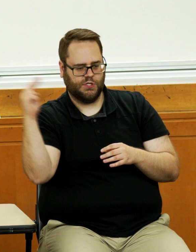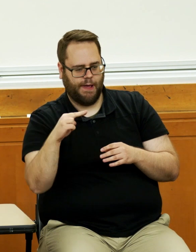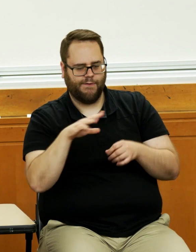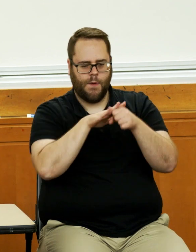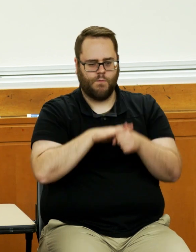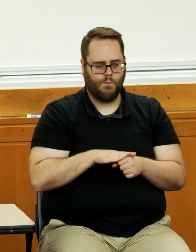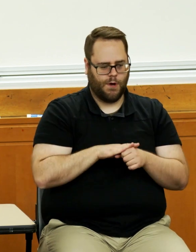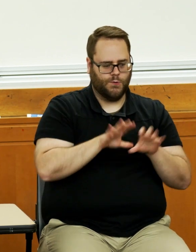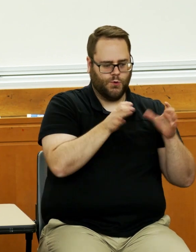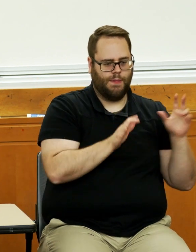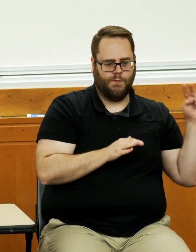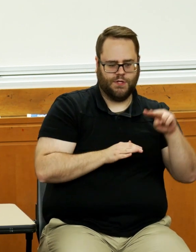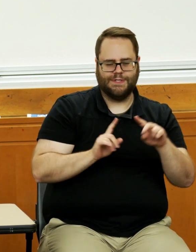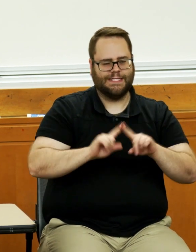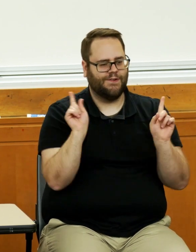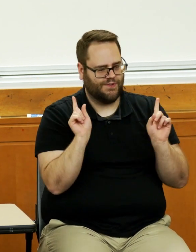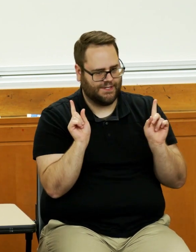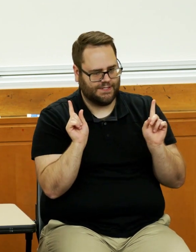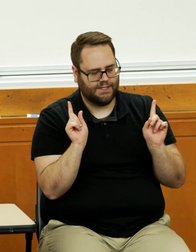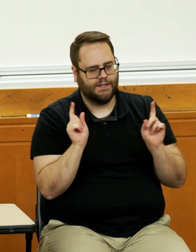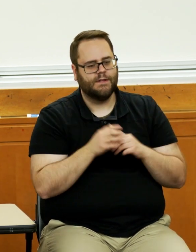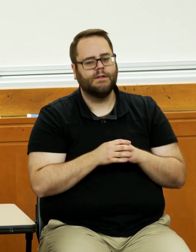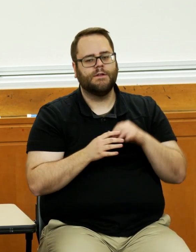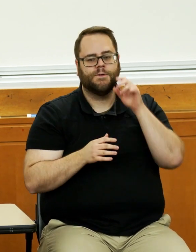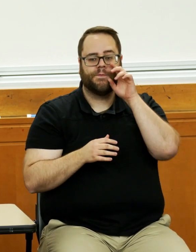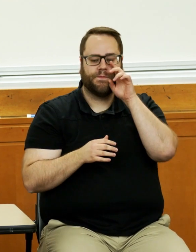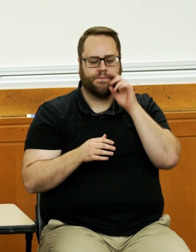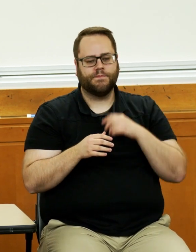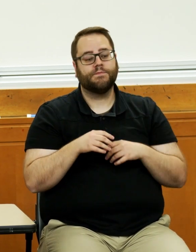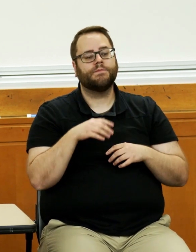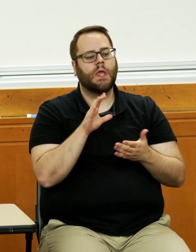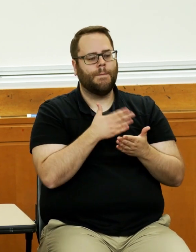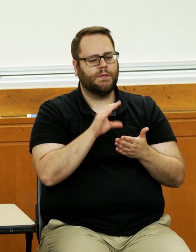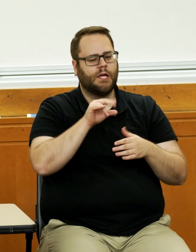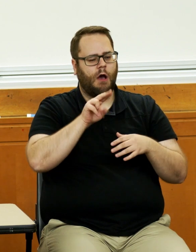look at it. In “Music on the Move”, Foster Lucia summarizes the harms of appropriation